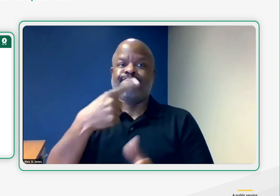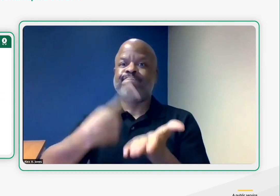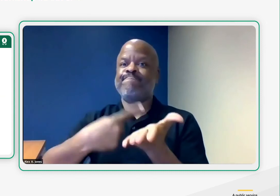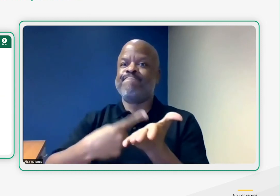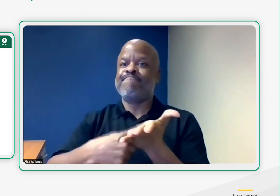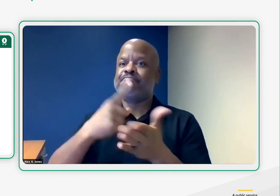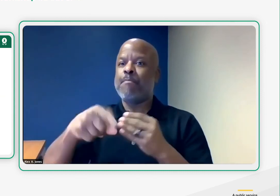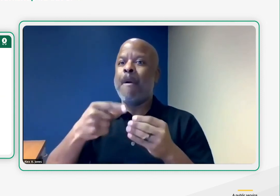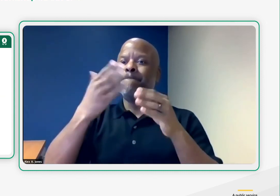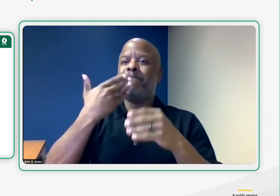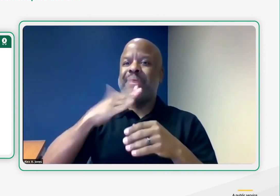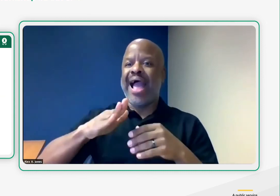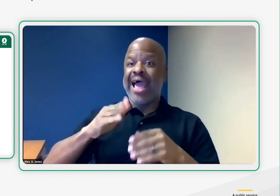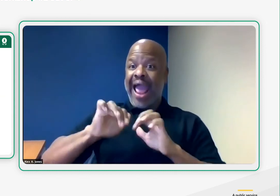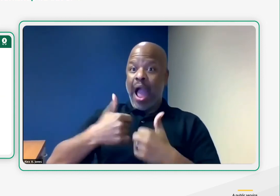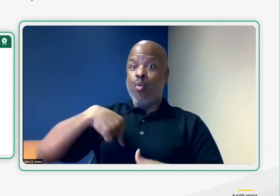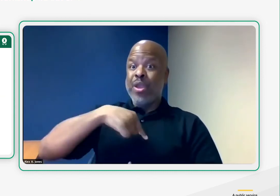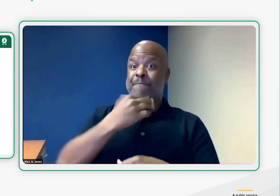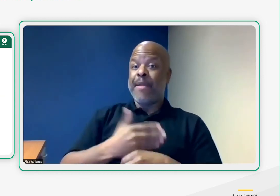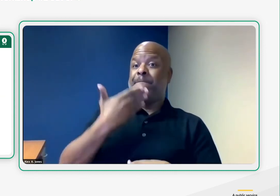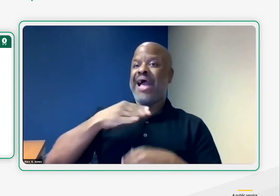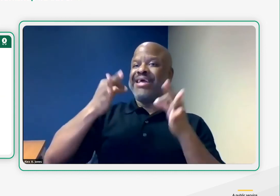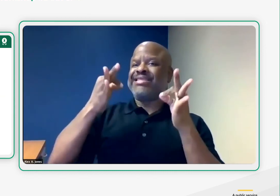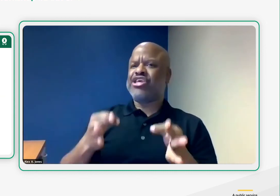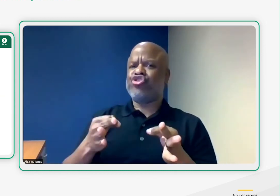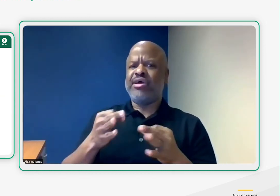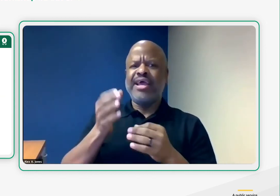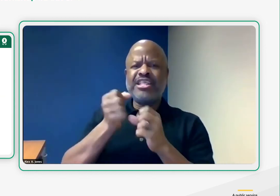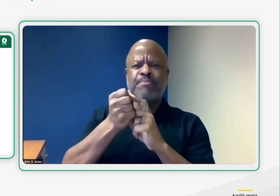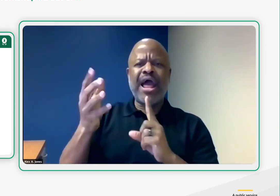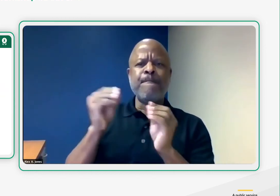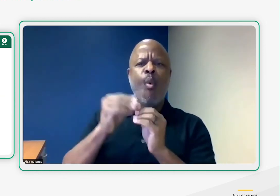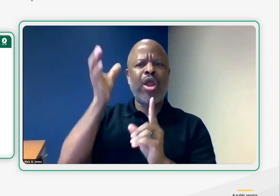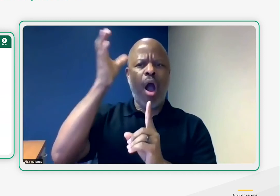And then, here's a TED talk about why we make bad decisions.